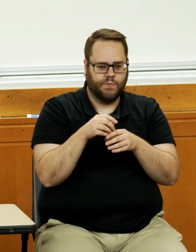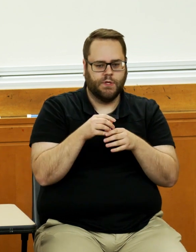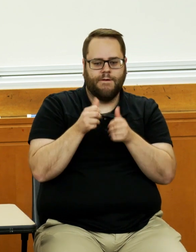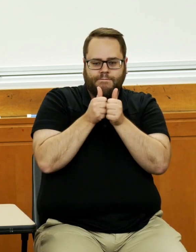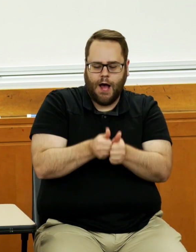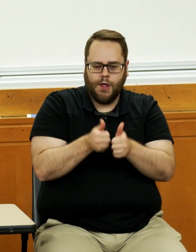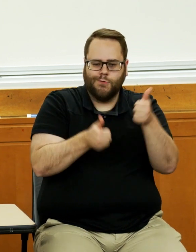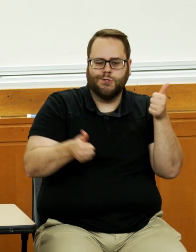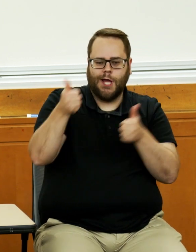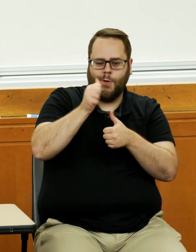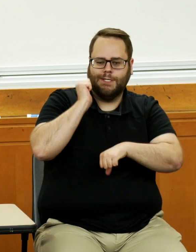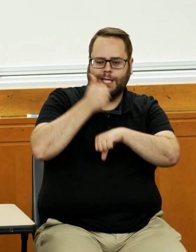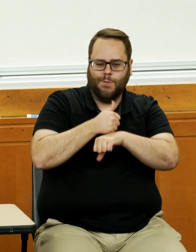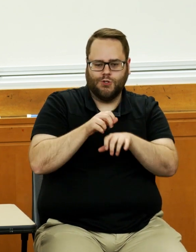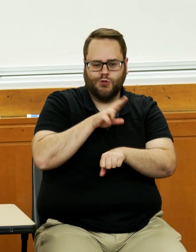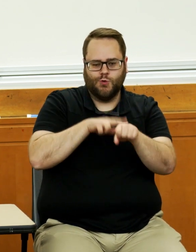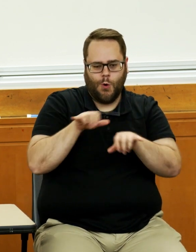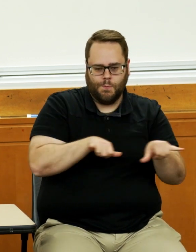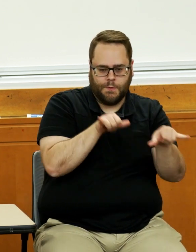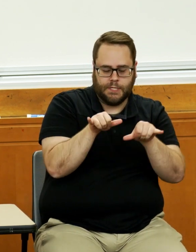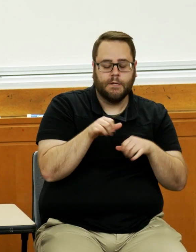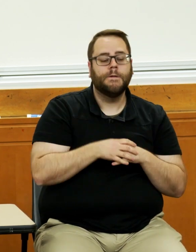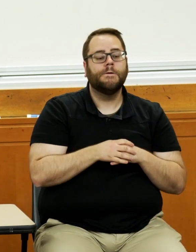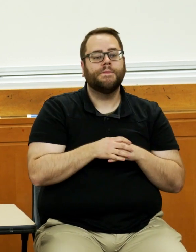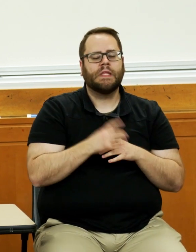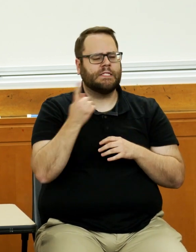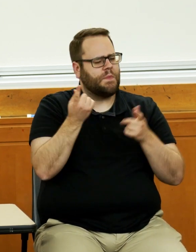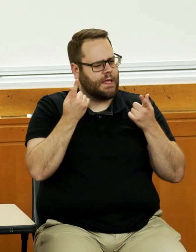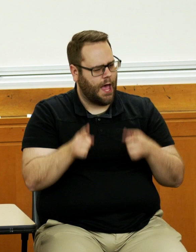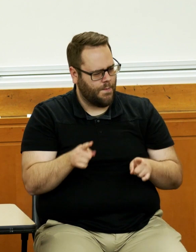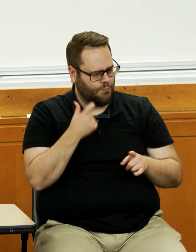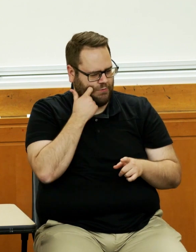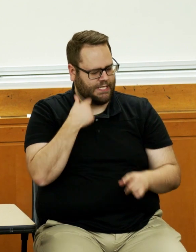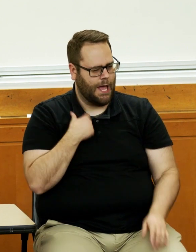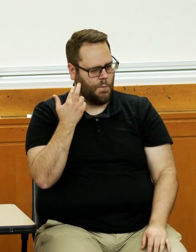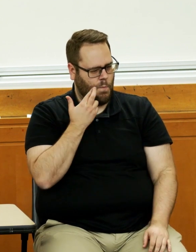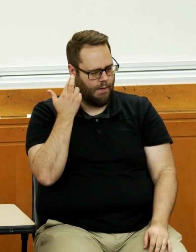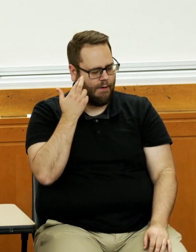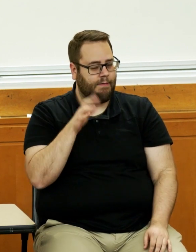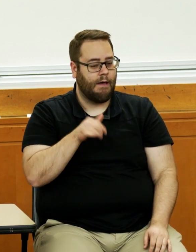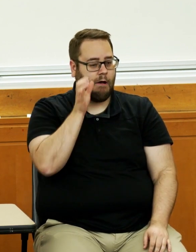Then, recently, something happened that made me realize that the concept of belonging may